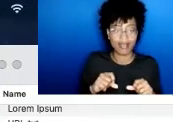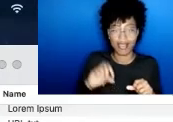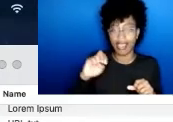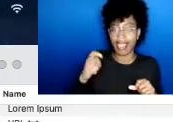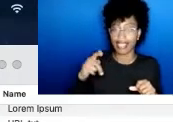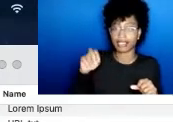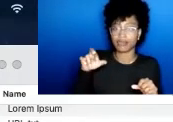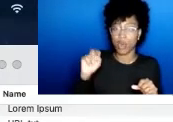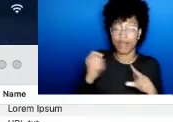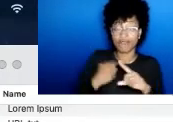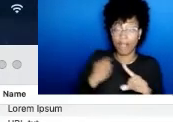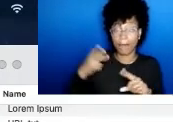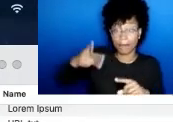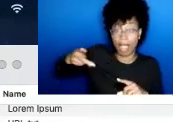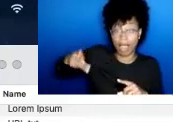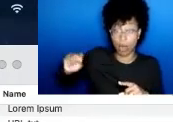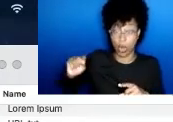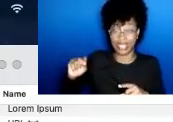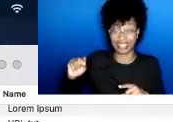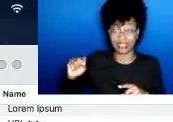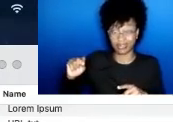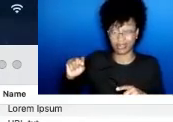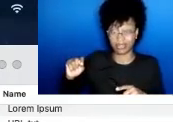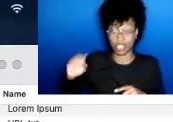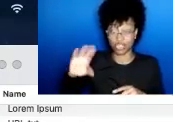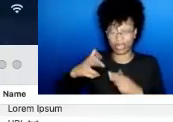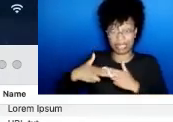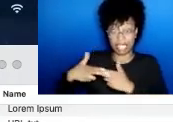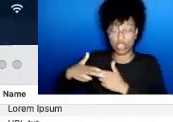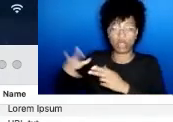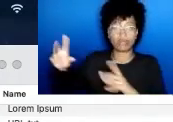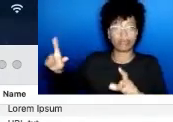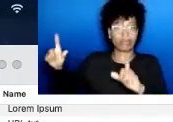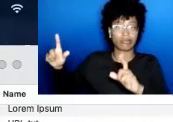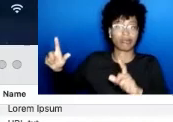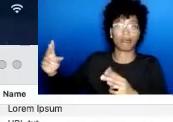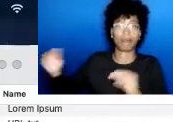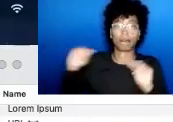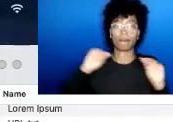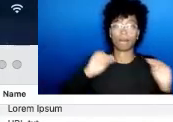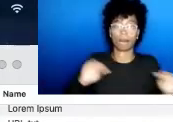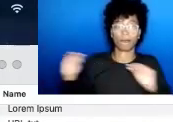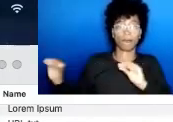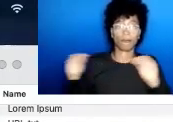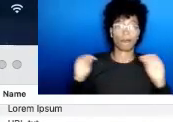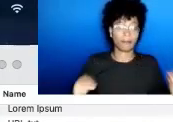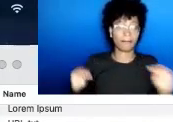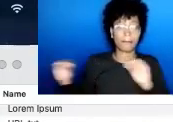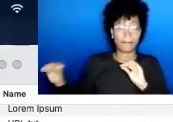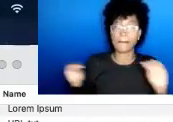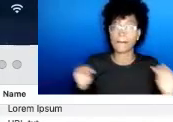a PowerPoint slideshow. 07:08:19 I will just add one more. So now